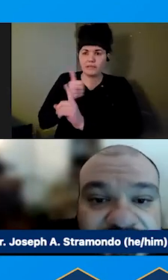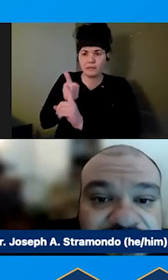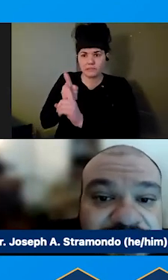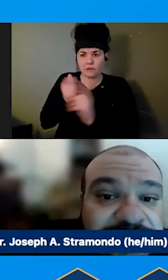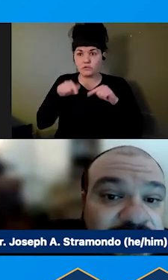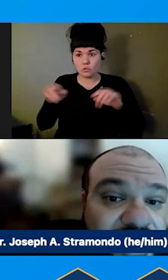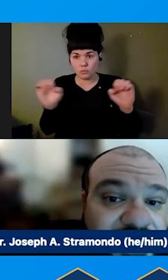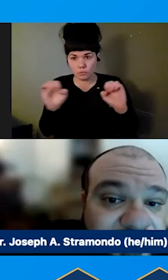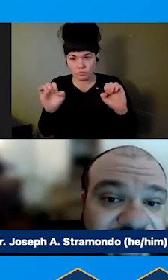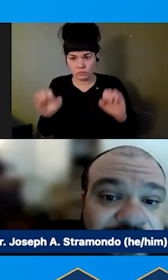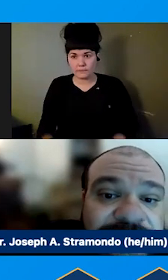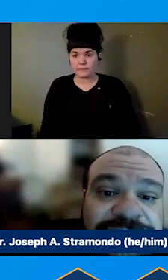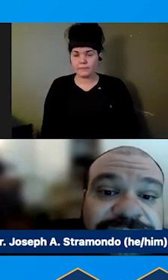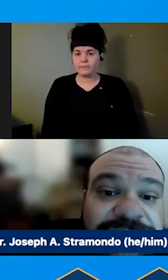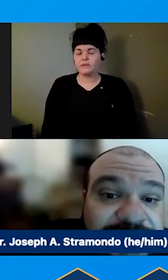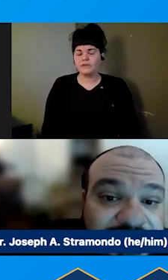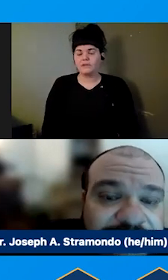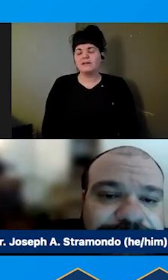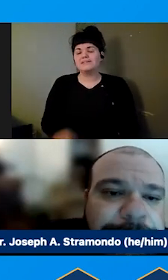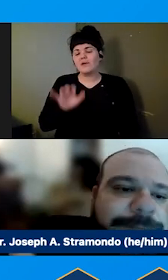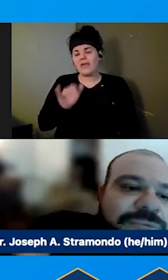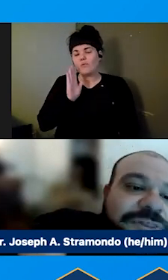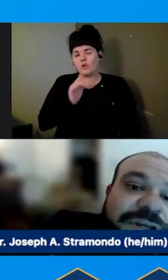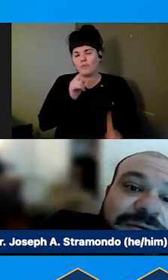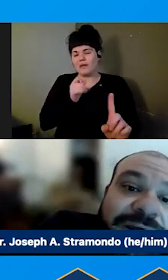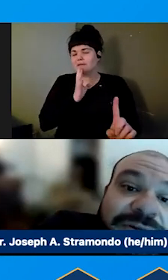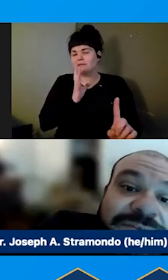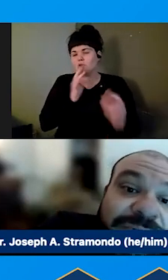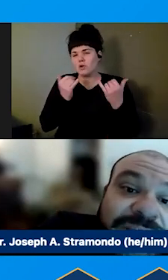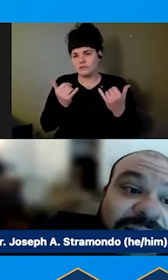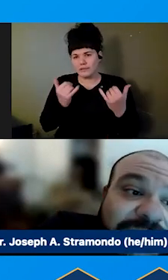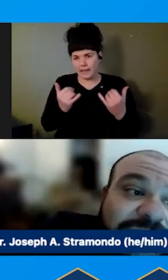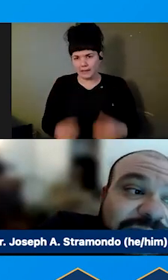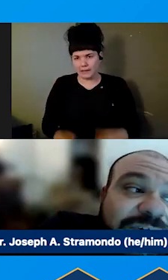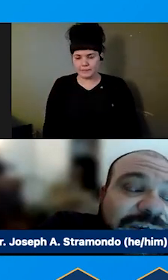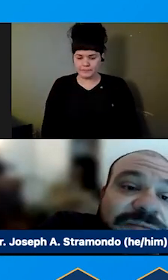I'm going to be talking about today when thinking about